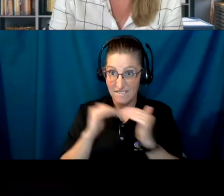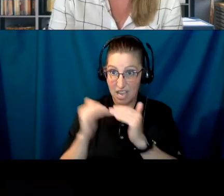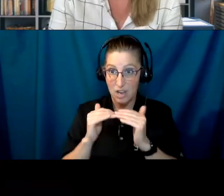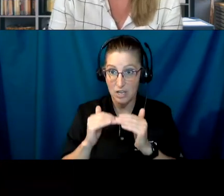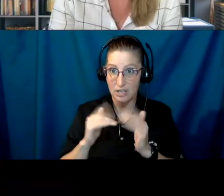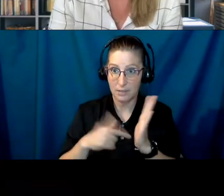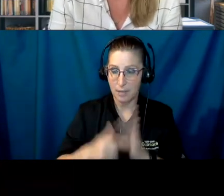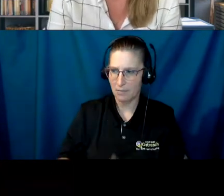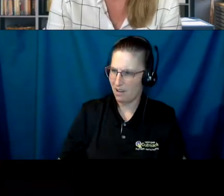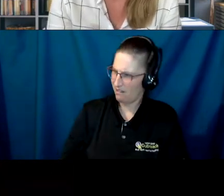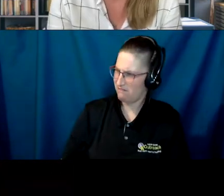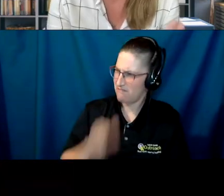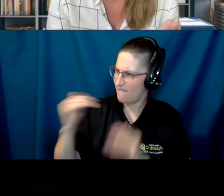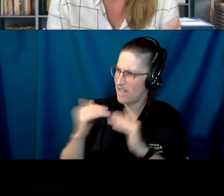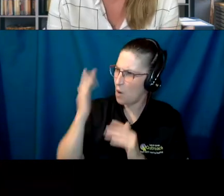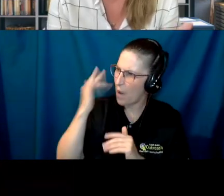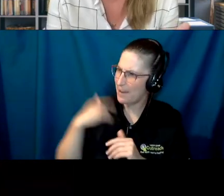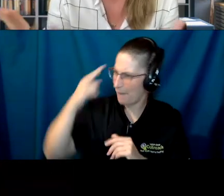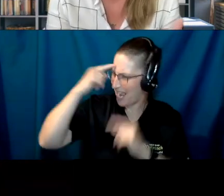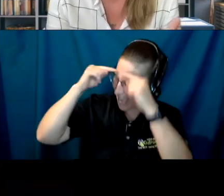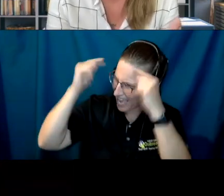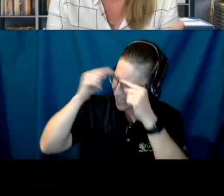will be like, well, this isn't fair because I have a headache or a head injury and you